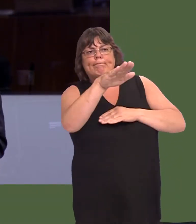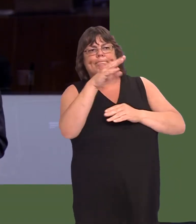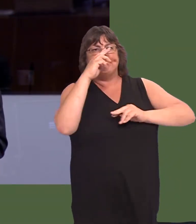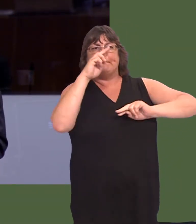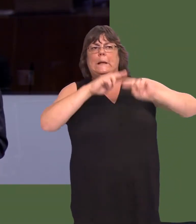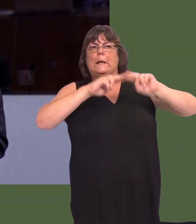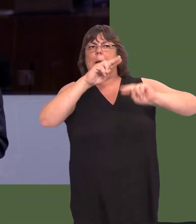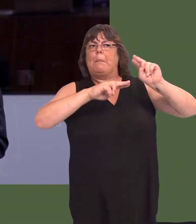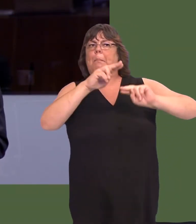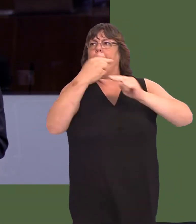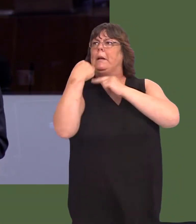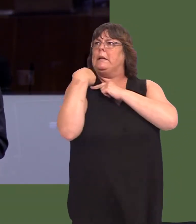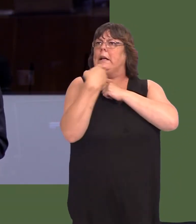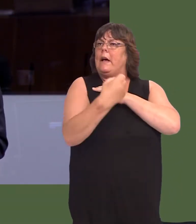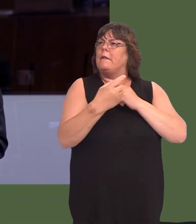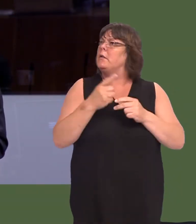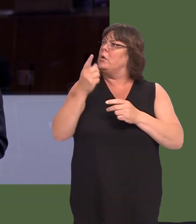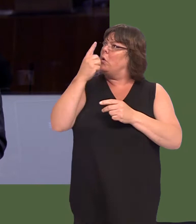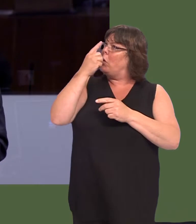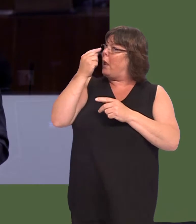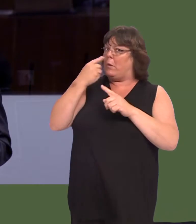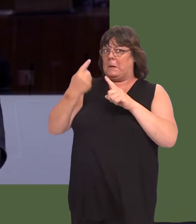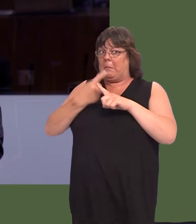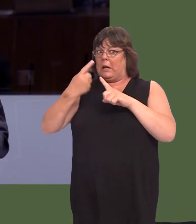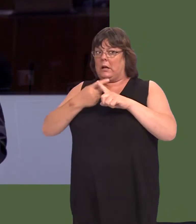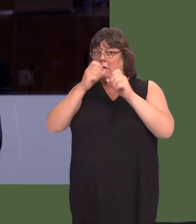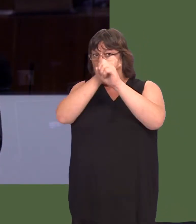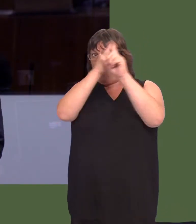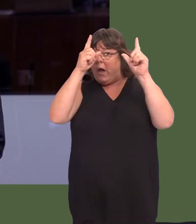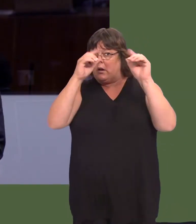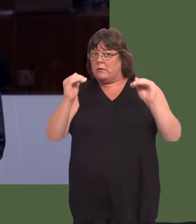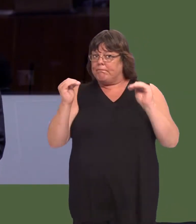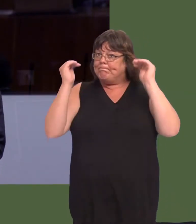So, would you agree to look at ways that we can have a speedy awareness-raising campaign